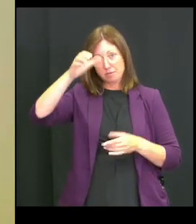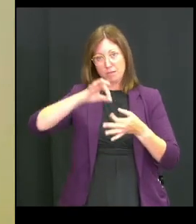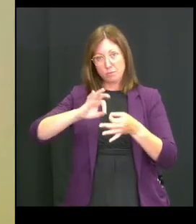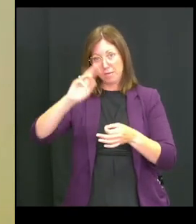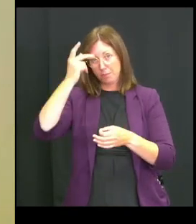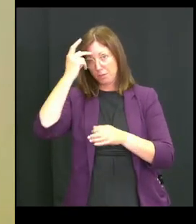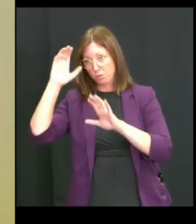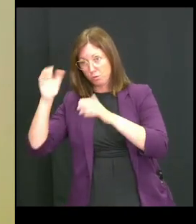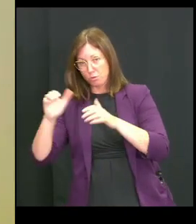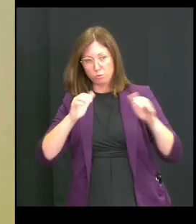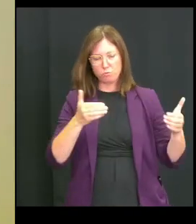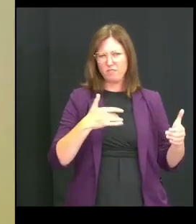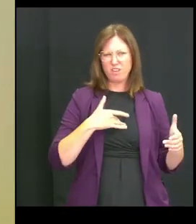that they were too similar.